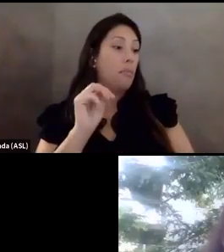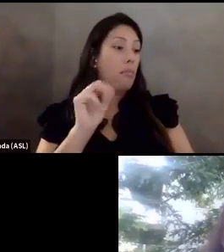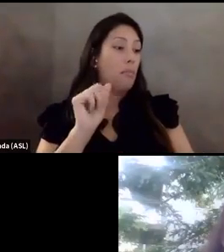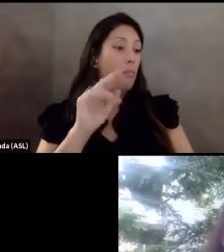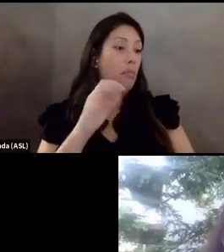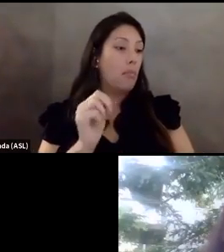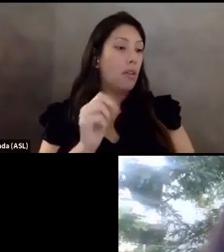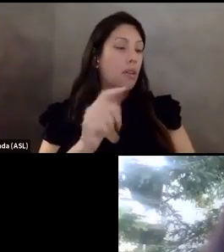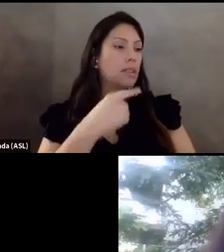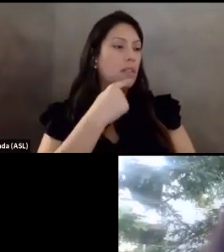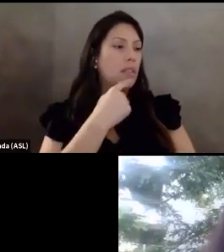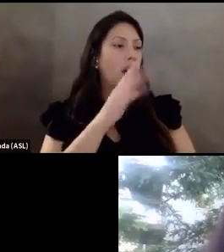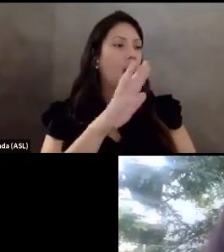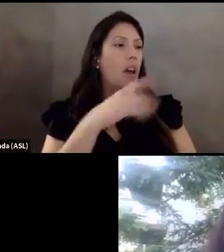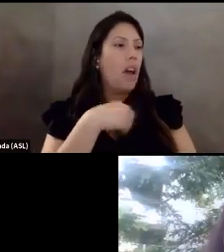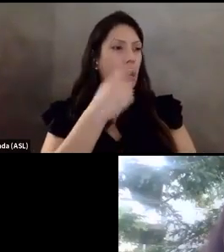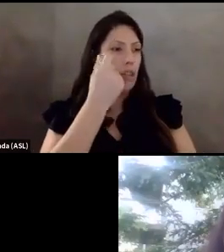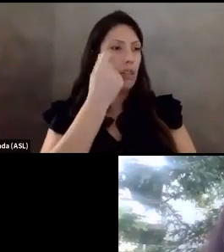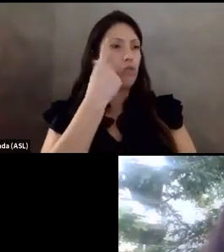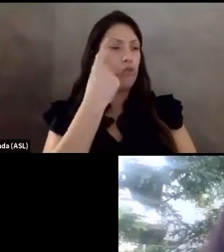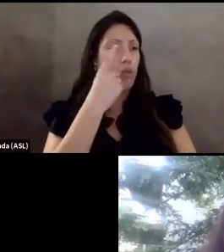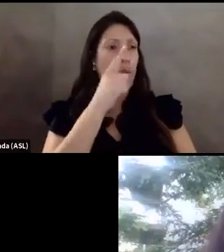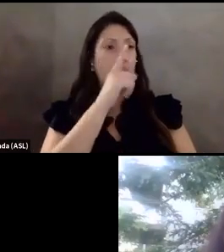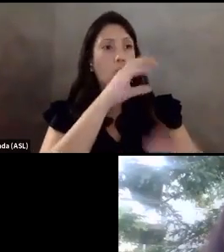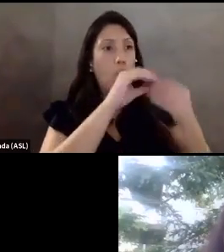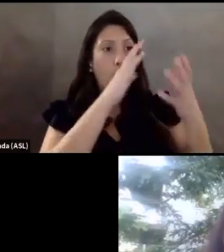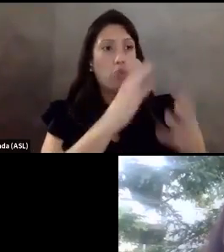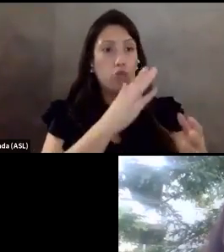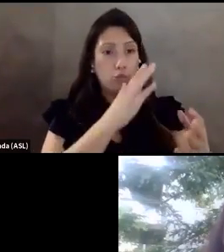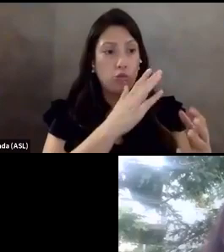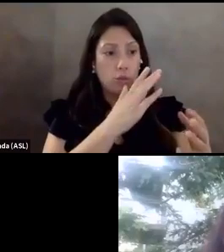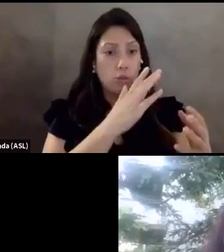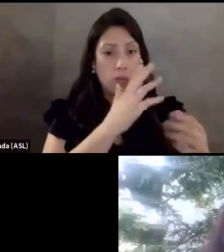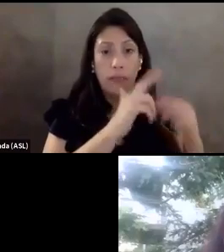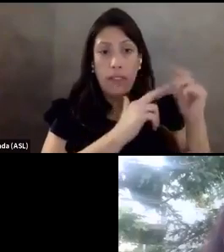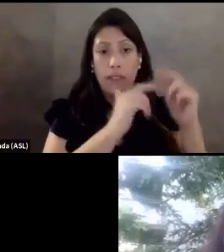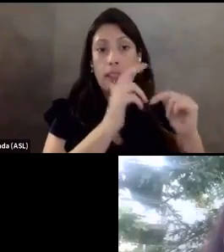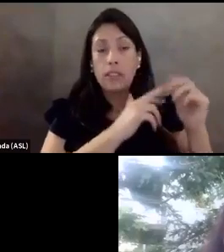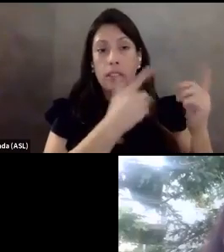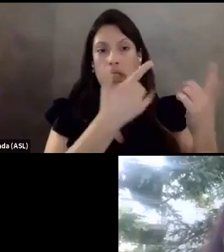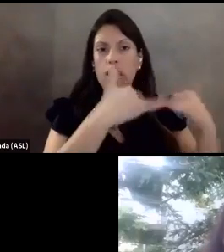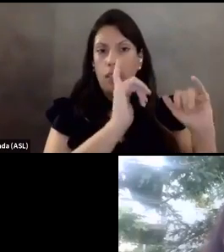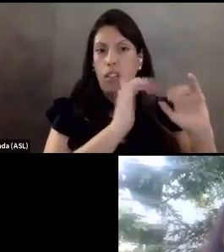the owners of the facility are still operating the facility